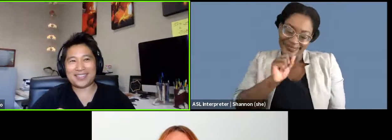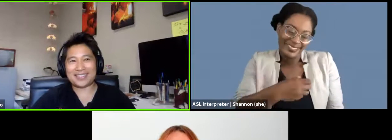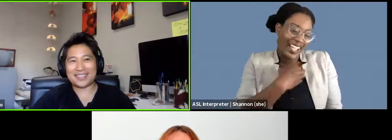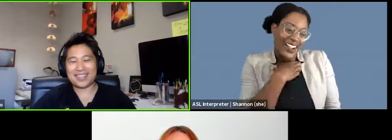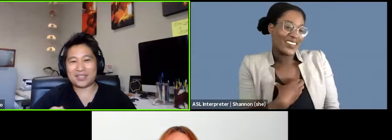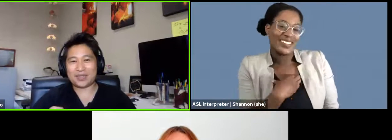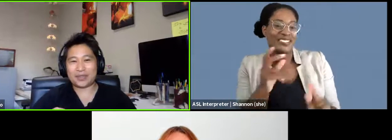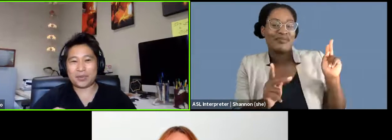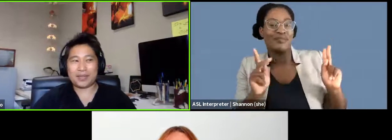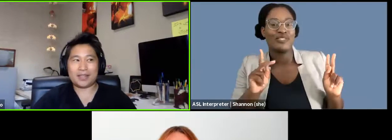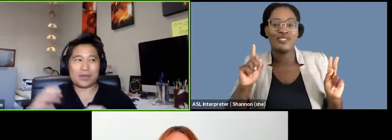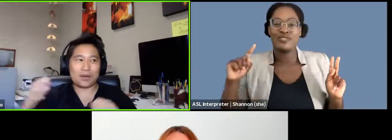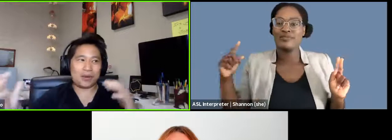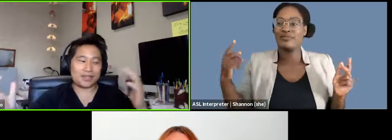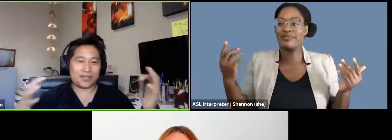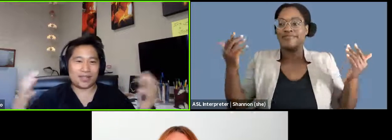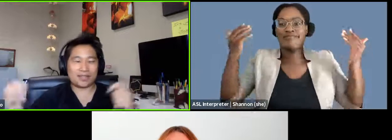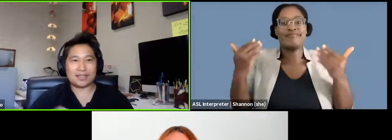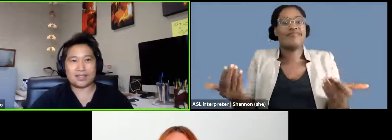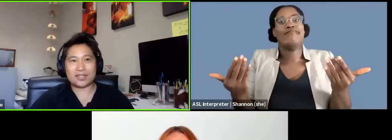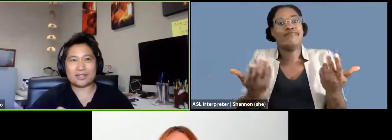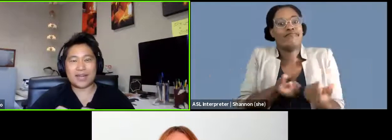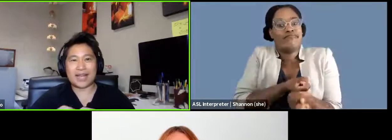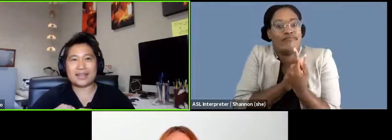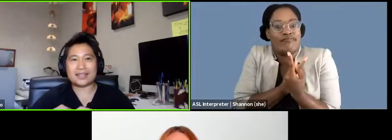that's not the case for everyone and we all wear different lenses and different hats.